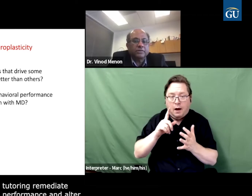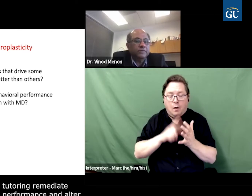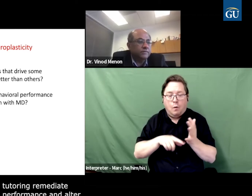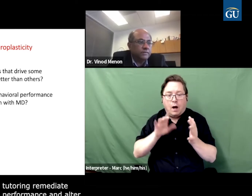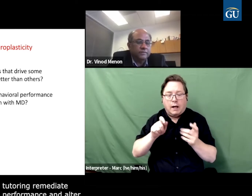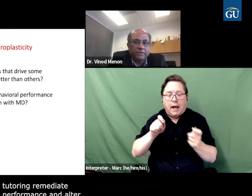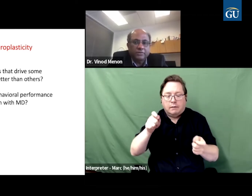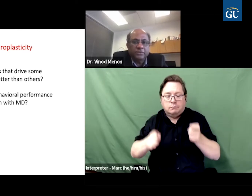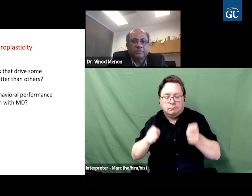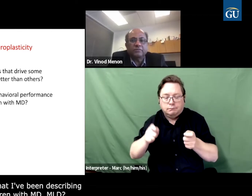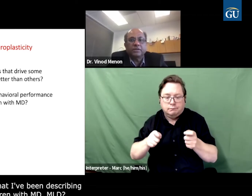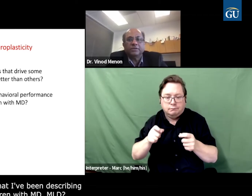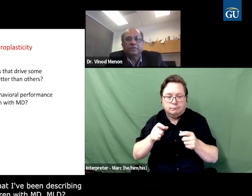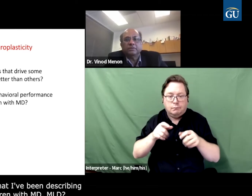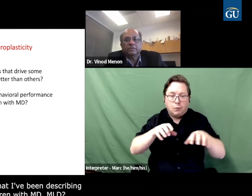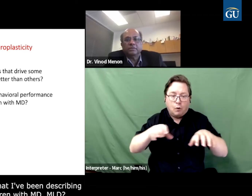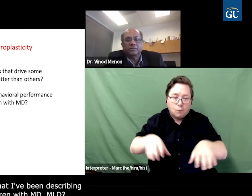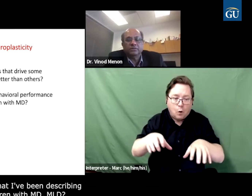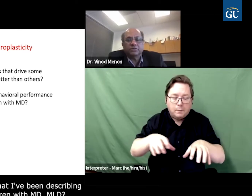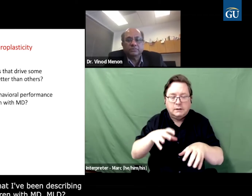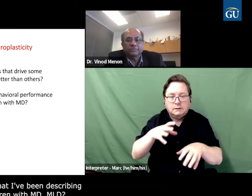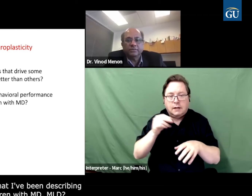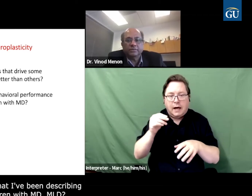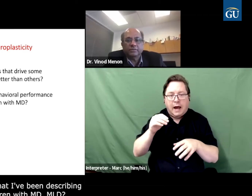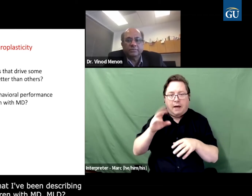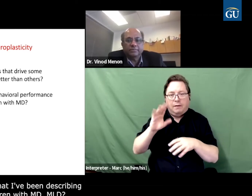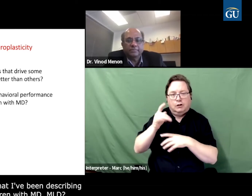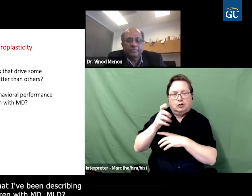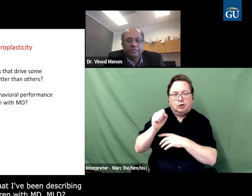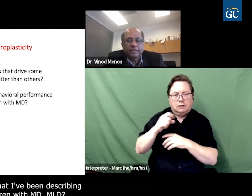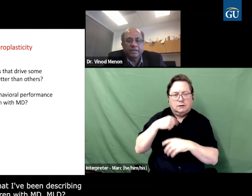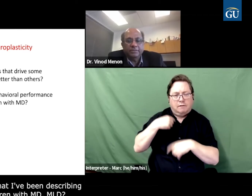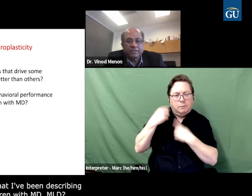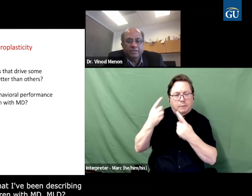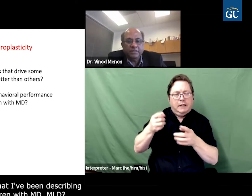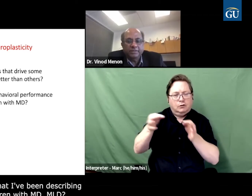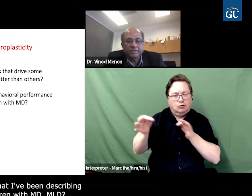alter the circuits that i've been describing